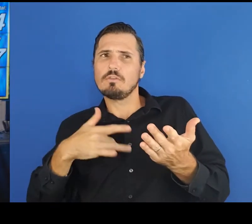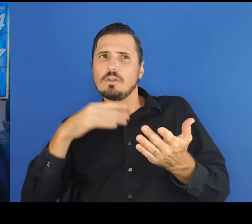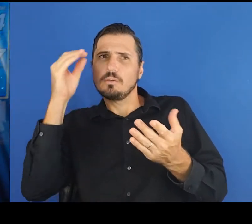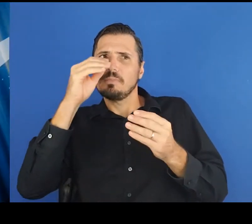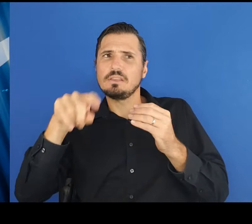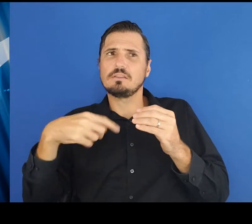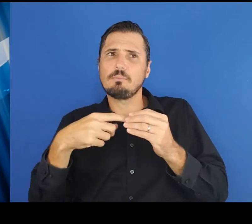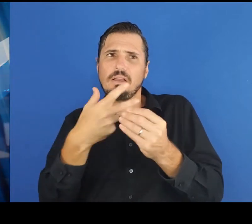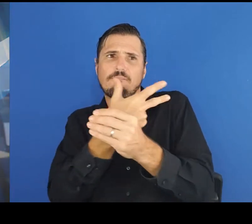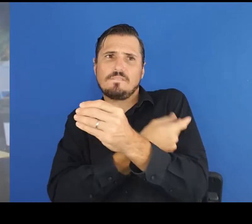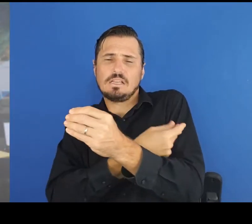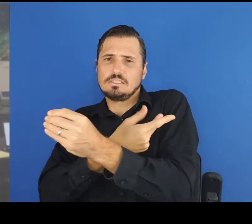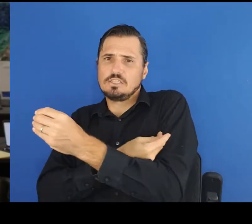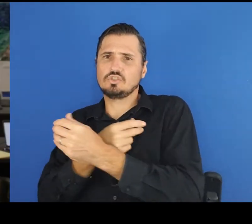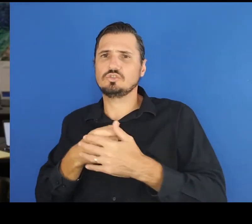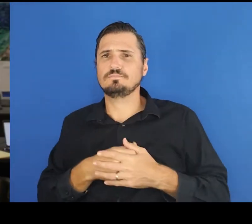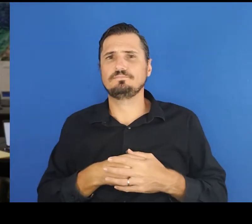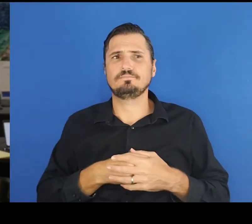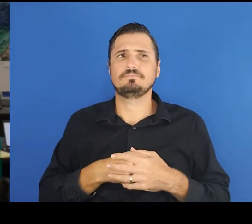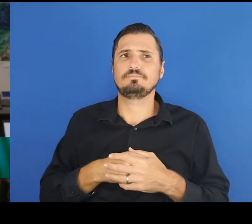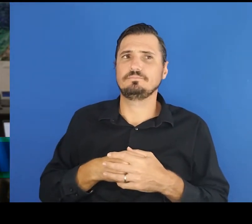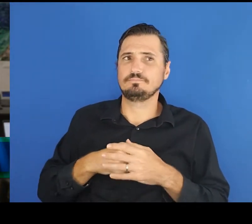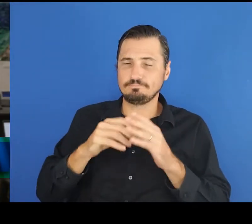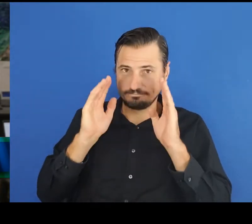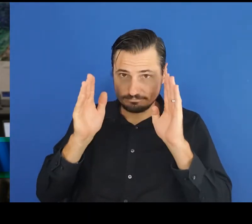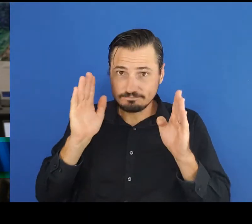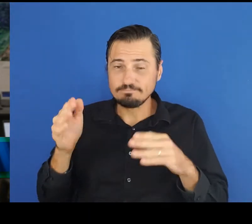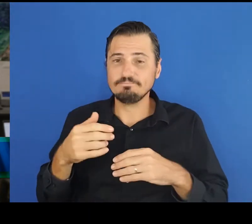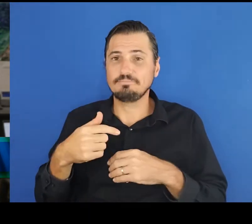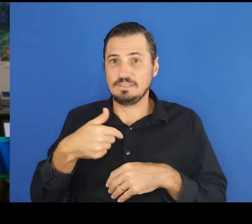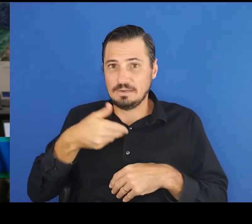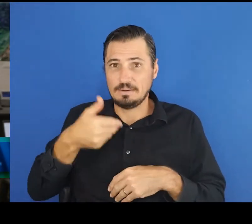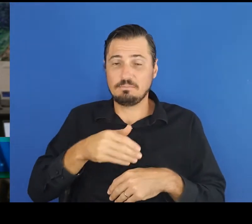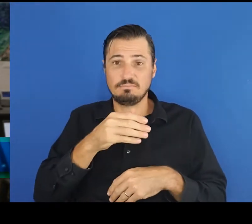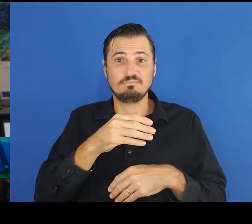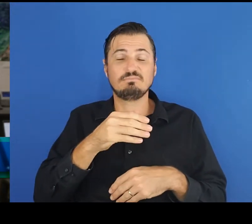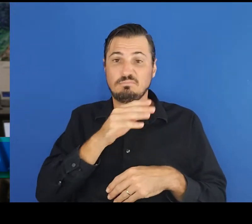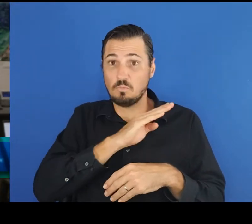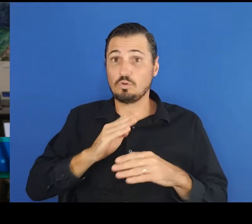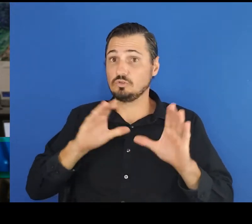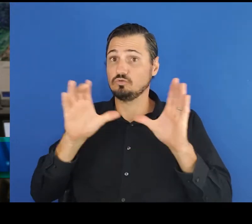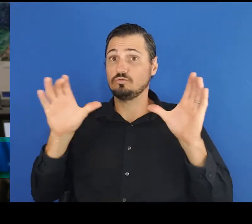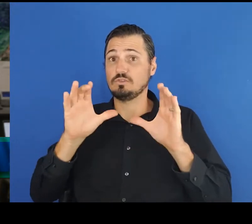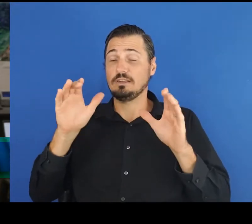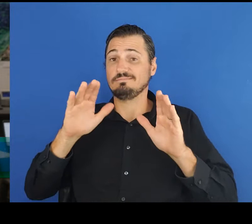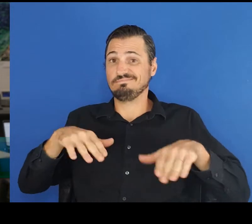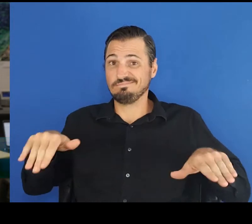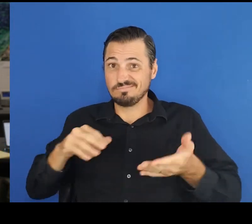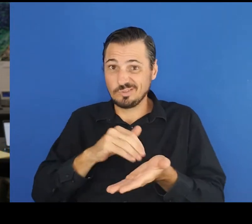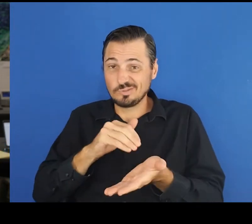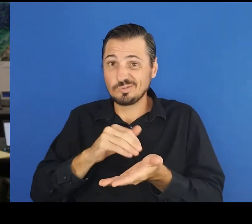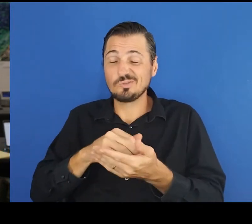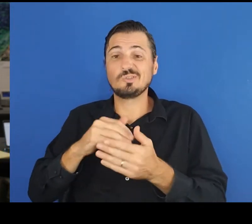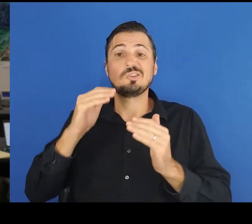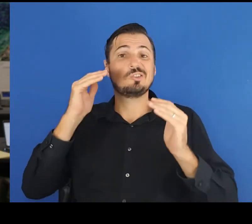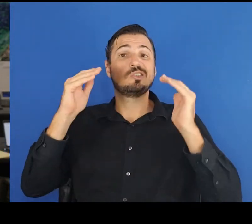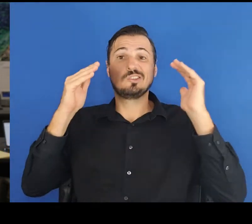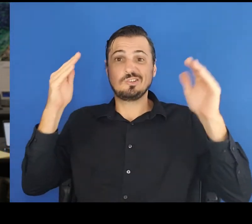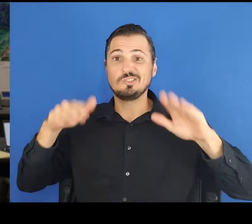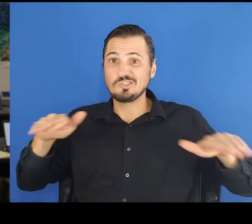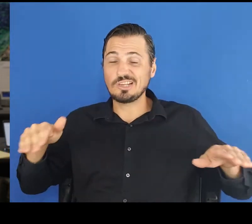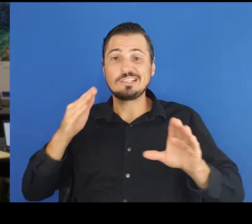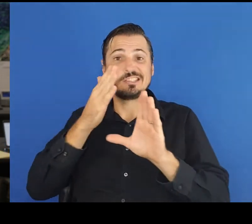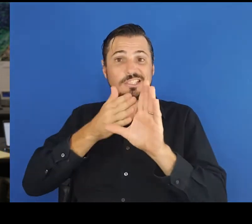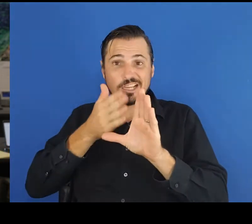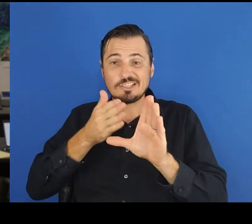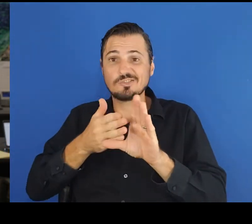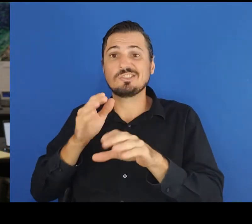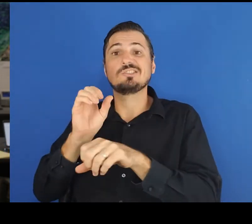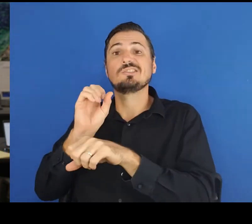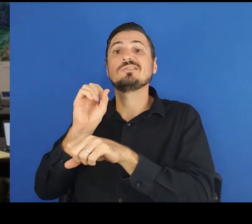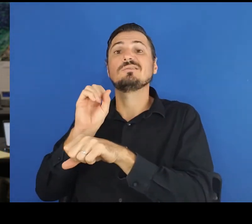I am a board certified pediatrician and adult and child psychiatrist working at Kauai Family Guidance Center and at Kapa`a Pediatrics